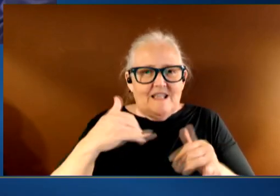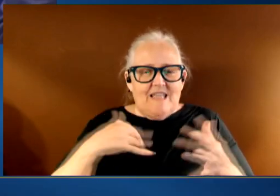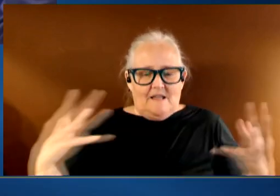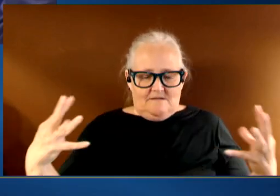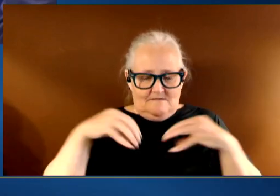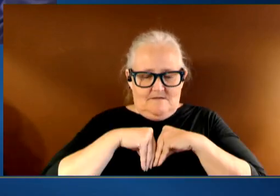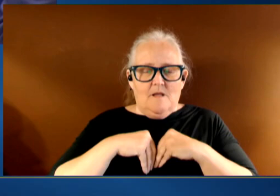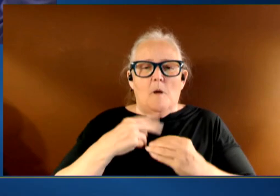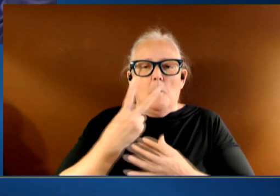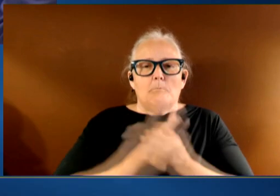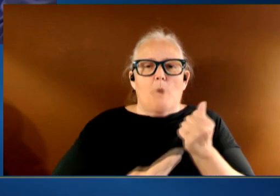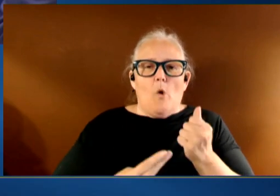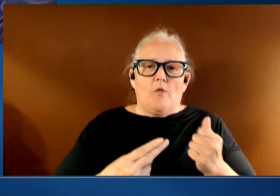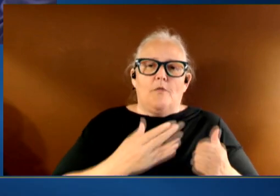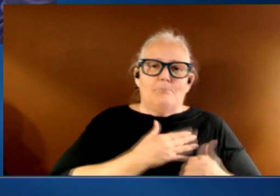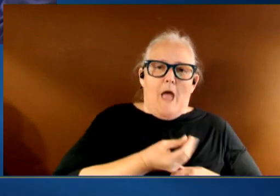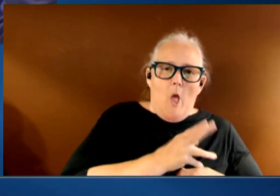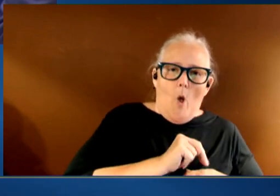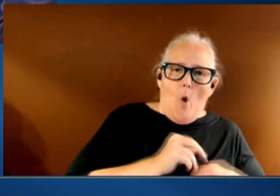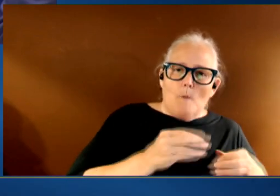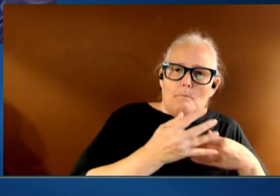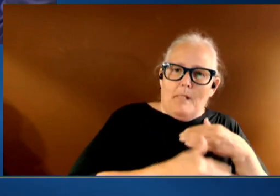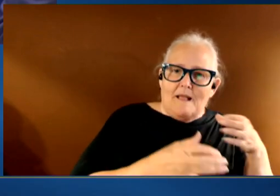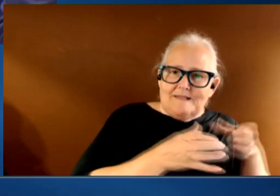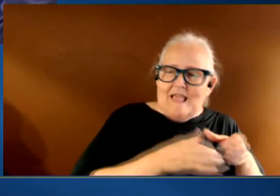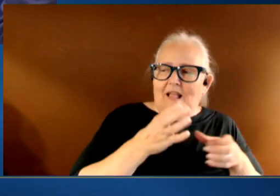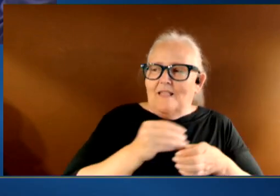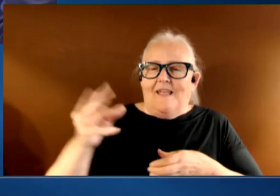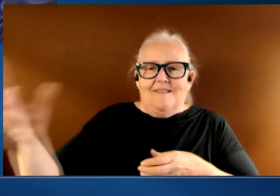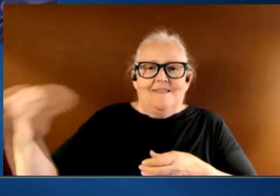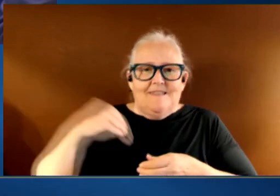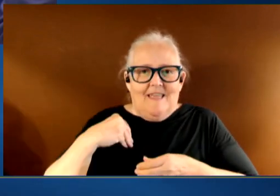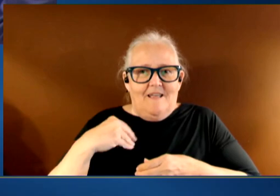it's really exciting that this led to the transplant program that we now have at the NIH.